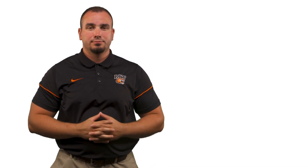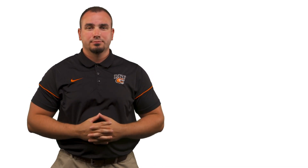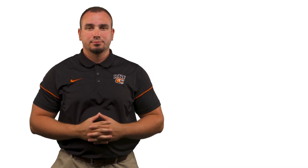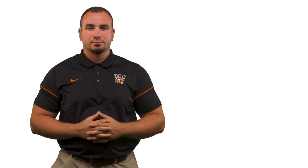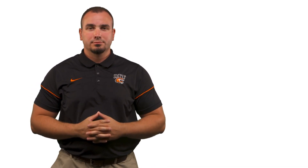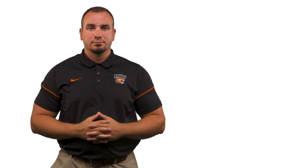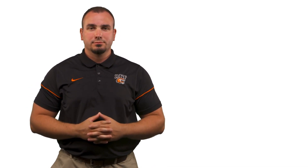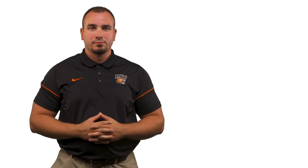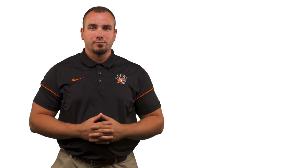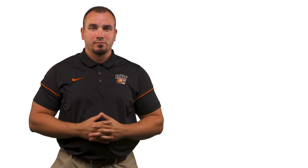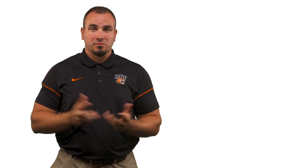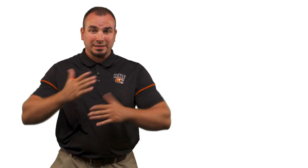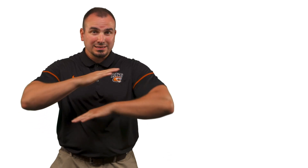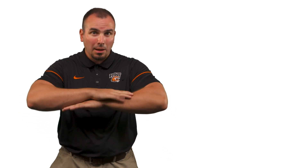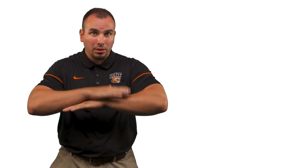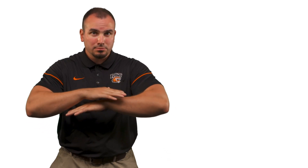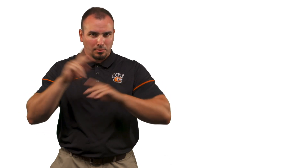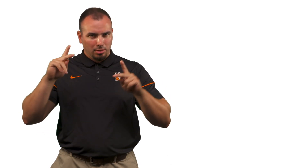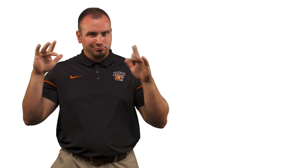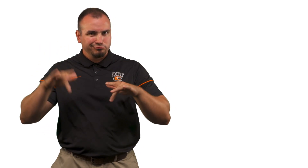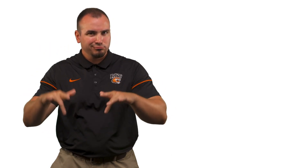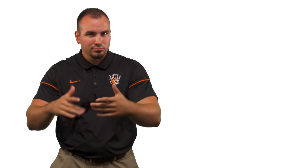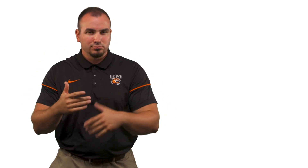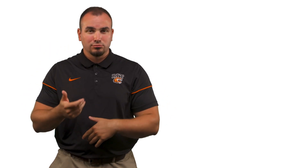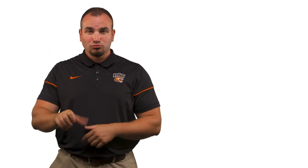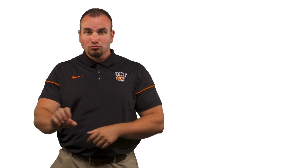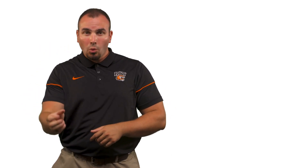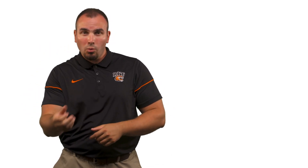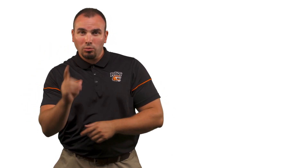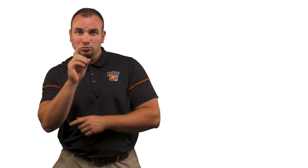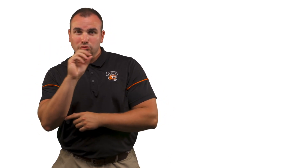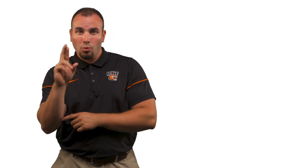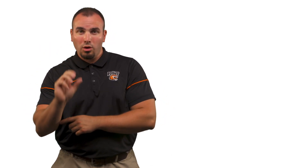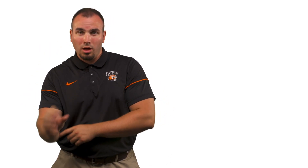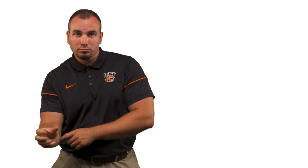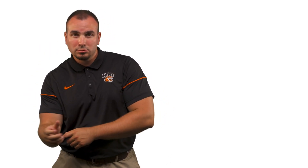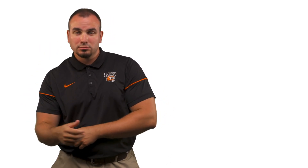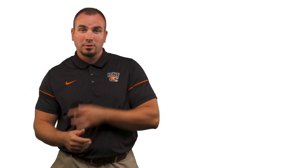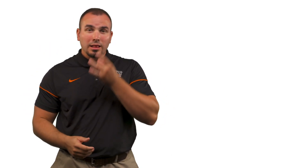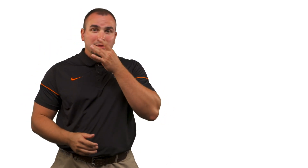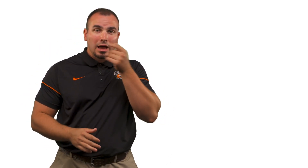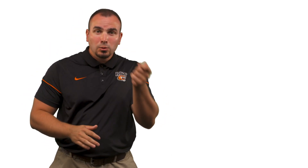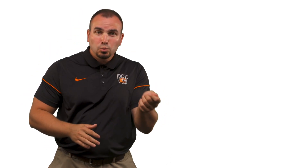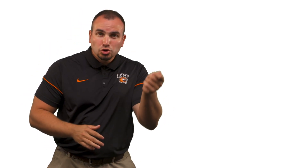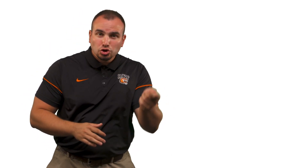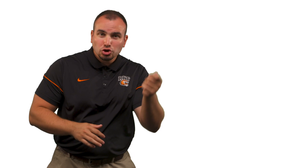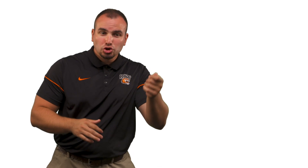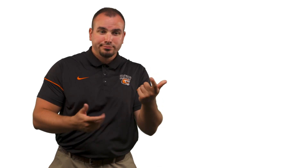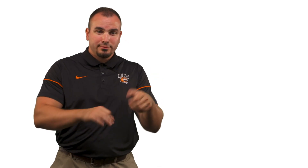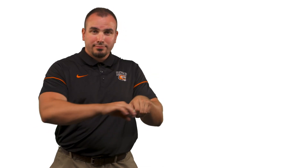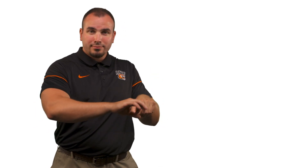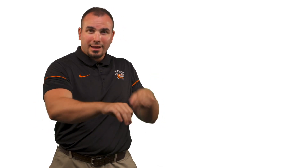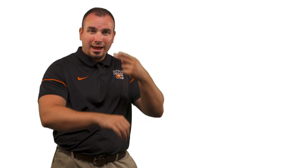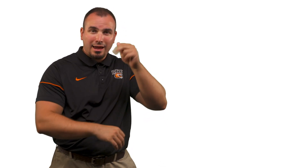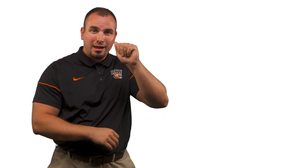Examples of high-touched surfaces are: tables, doorknobs, light switches,